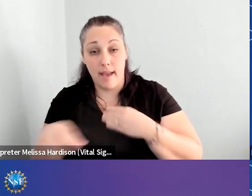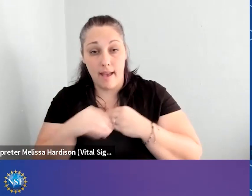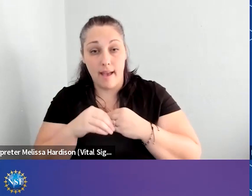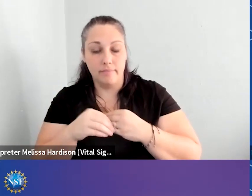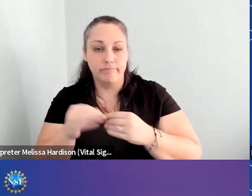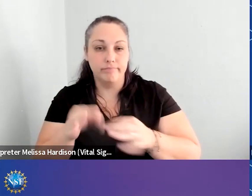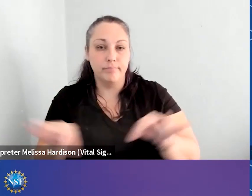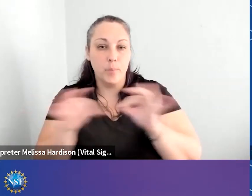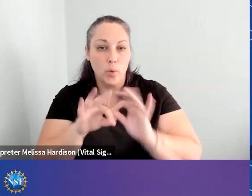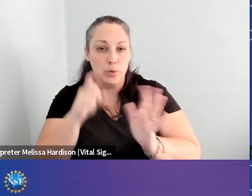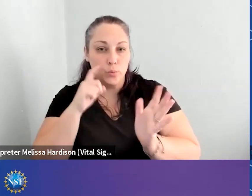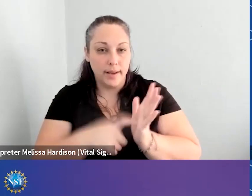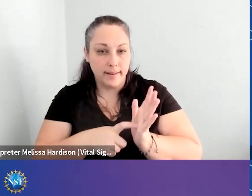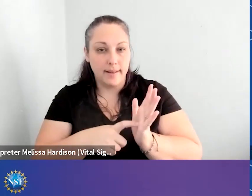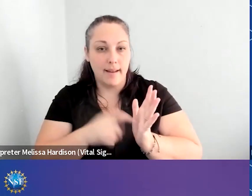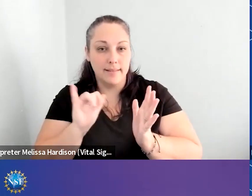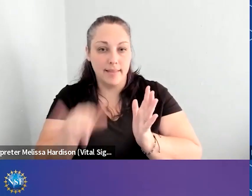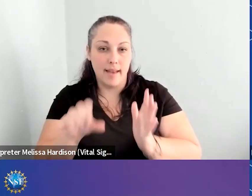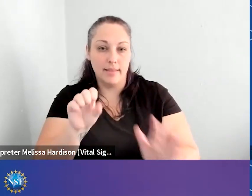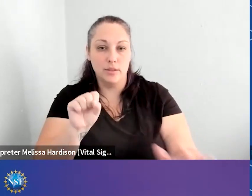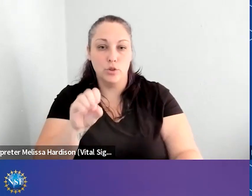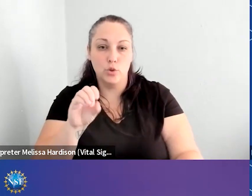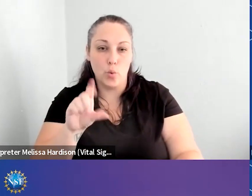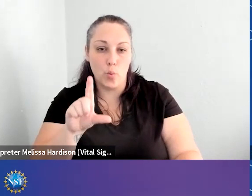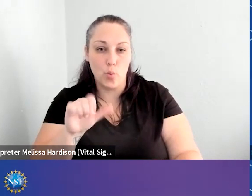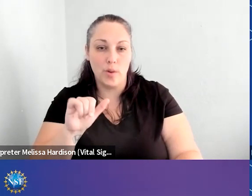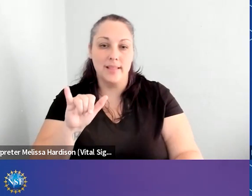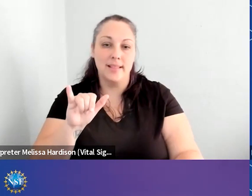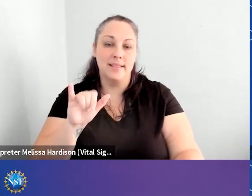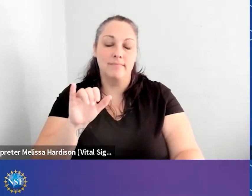that solicitations change, right?